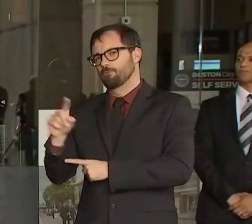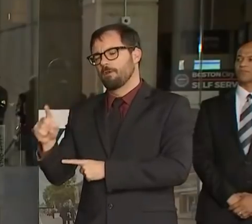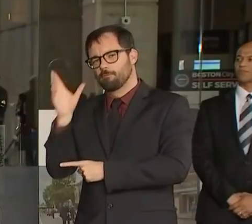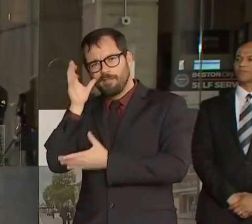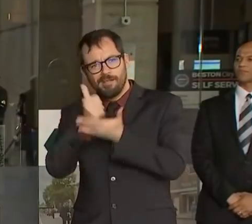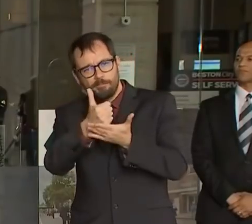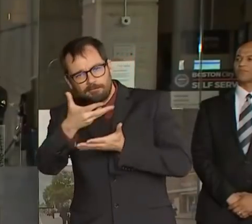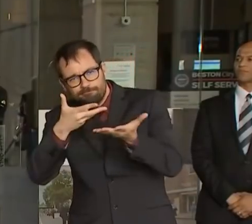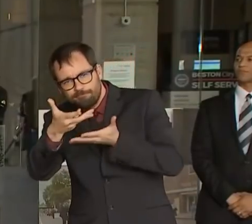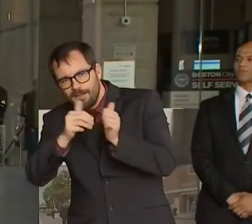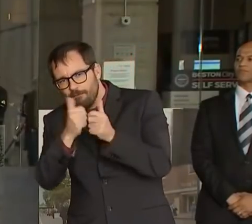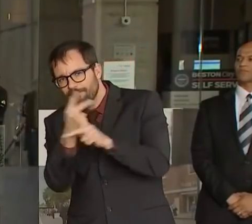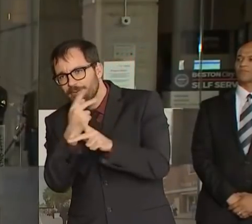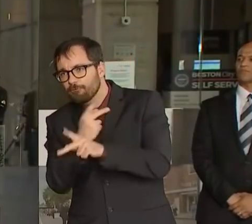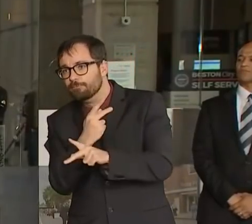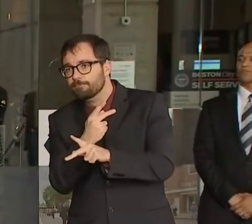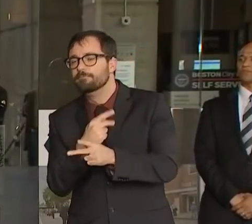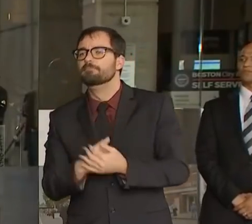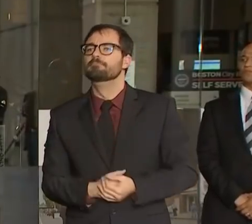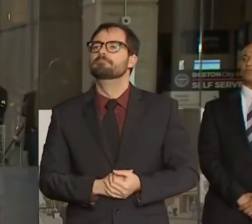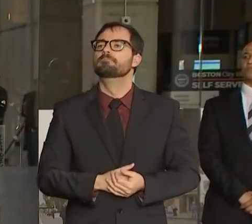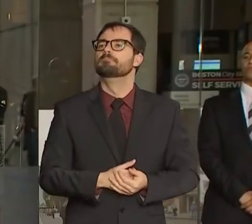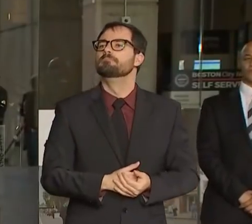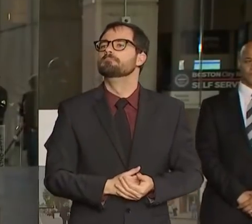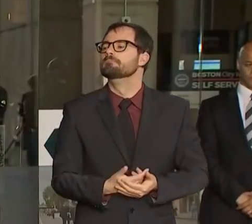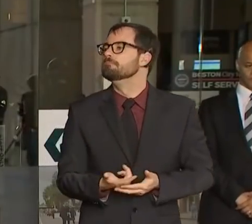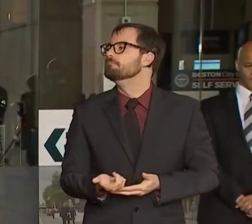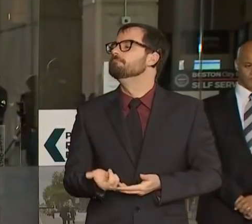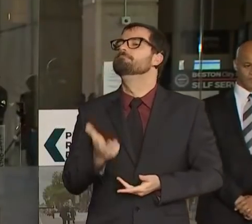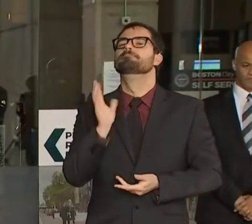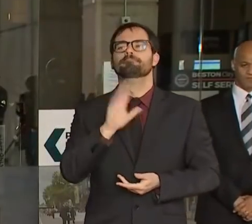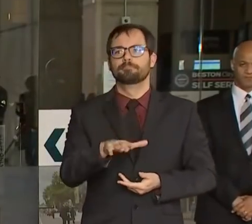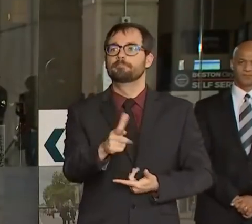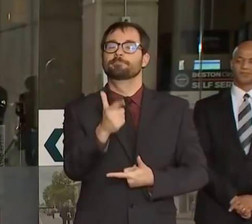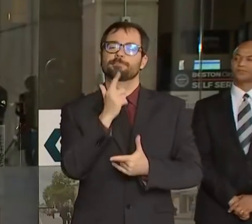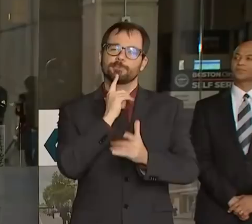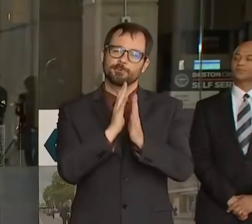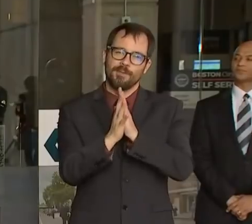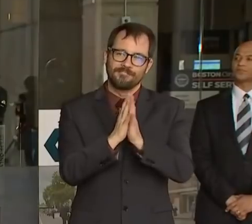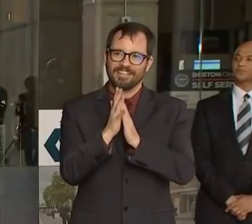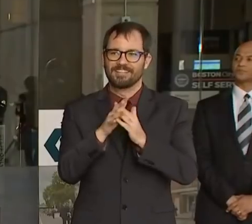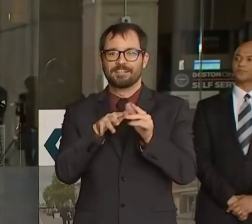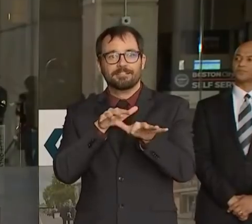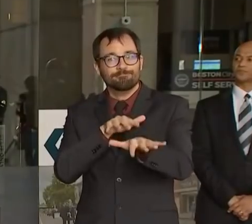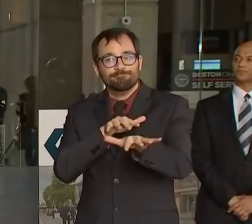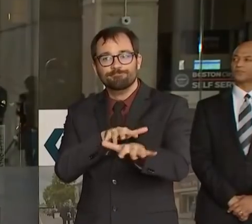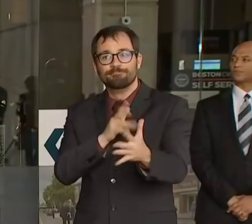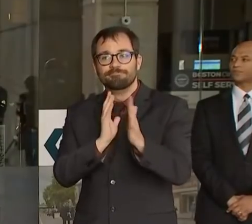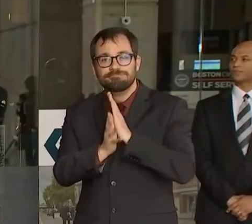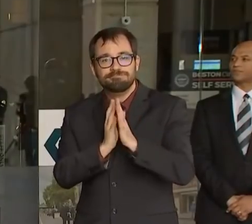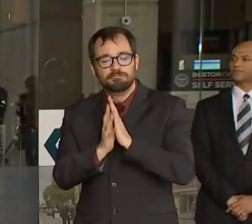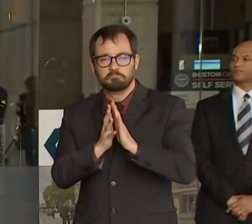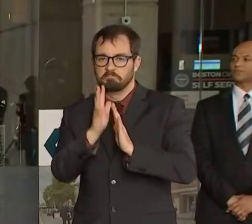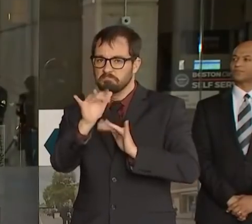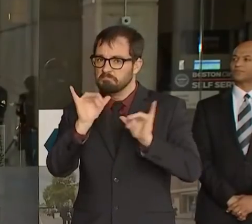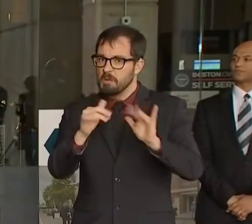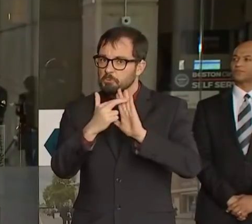ABOUT, CALL 311 LARRY COMMISSION WE GET THE PROPER INFORMATION TO YOUR. TRAFFIC AND PARKING ENFORCEMENT IS STILL IN PLACE. STREET CLEANING IS THE